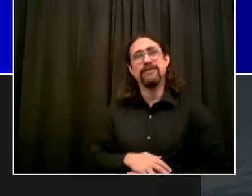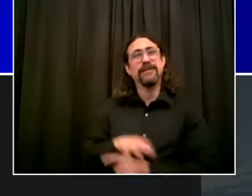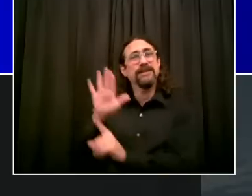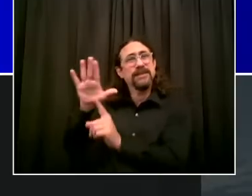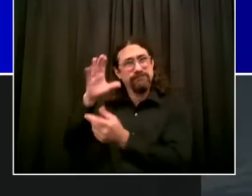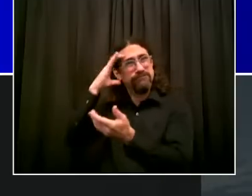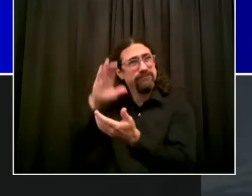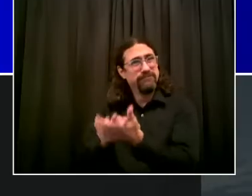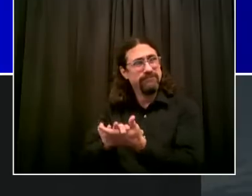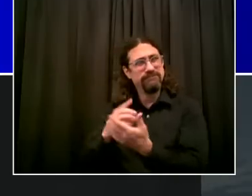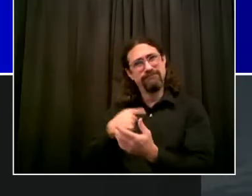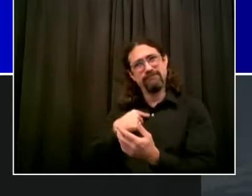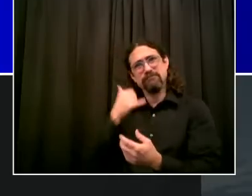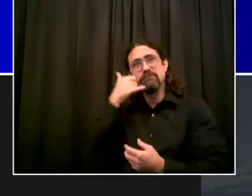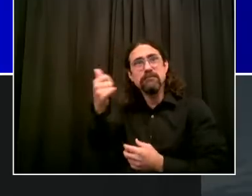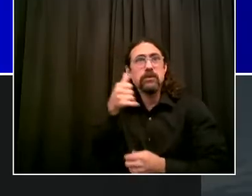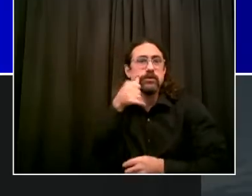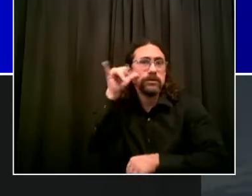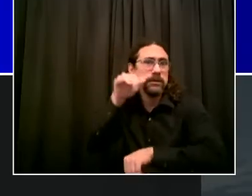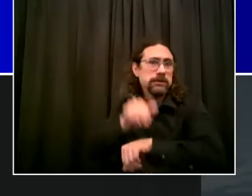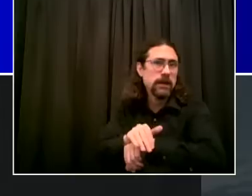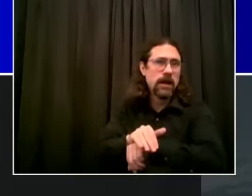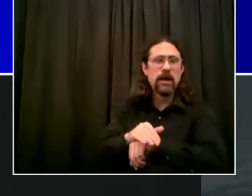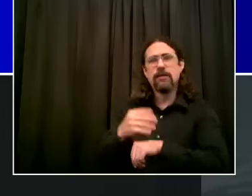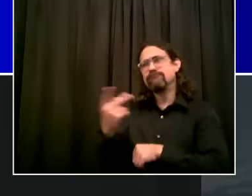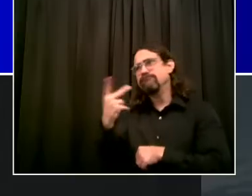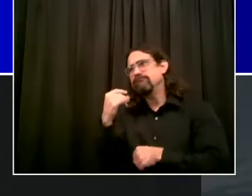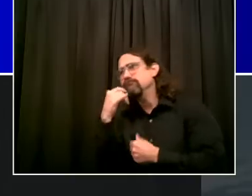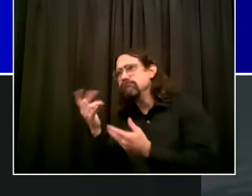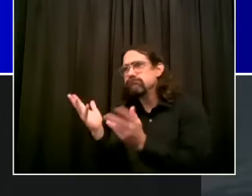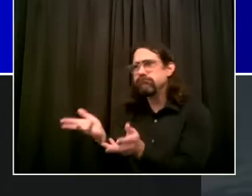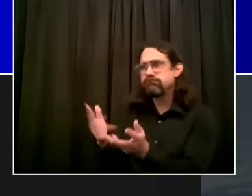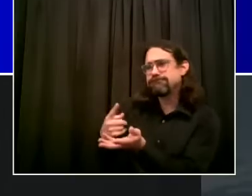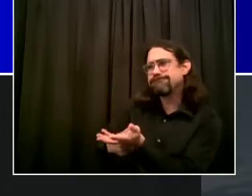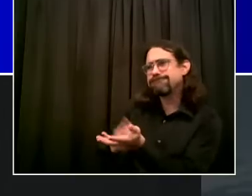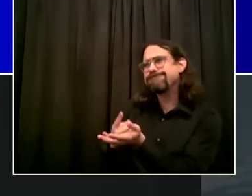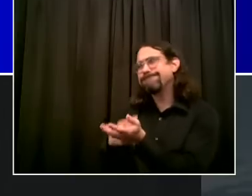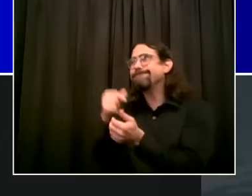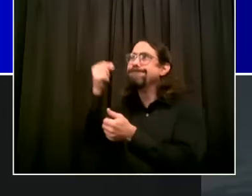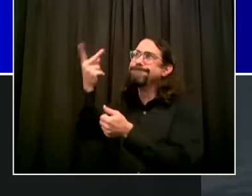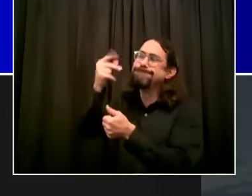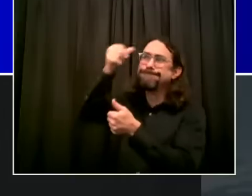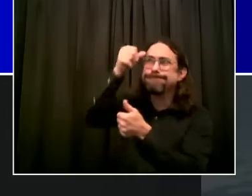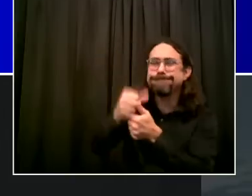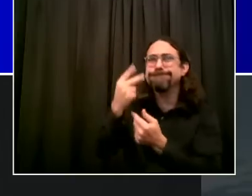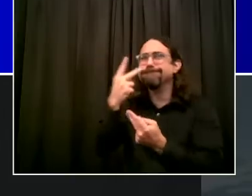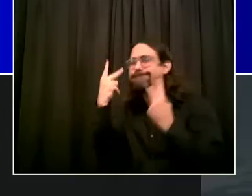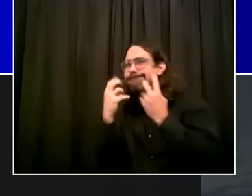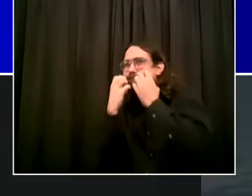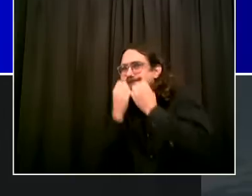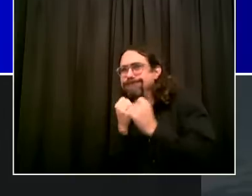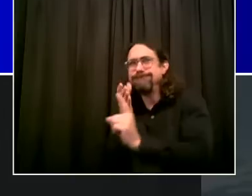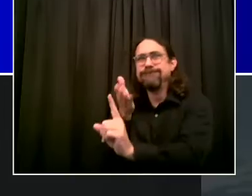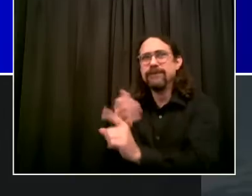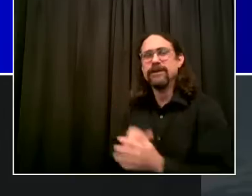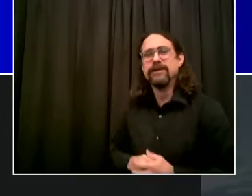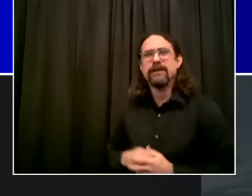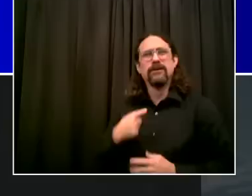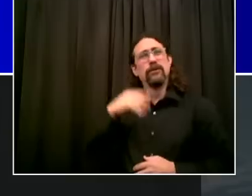FAMILY, SPOKE WITH MAYOR DINKINS LAST NIGHT AND TALLEDK ABOUT HIS BRIDE.